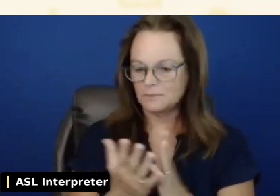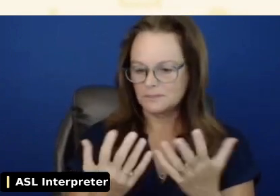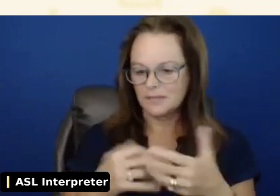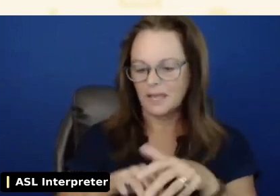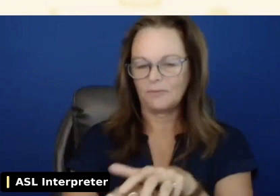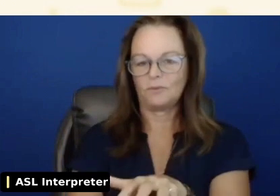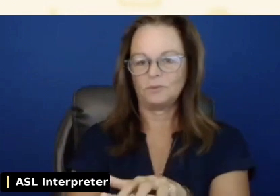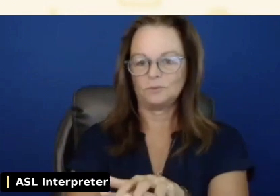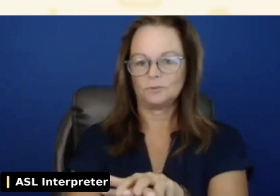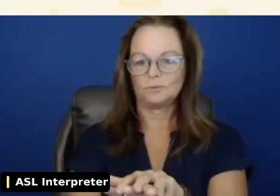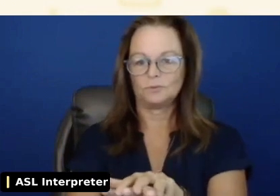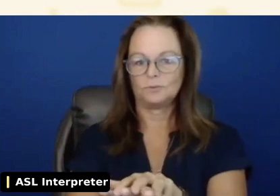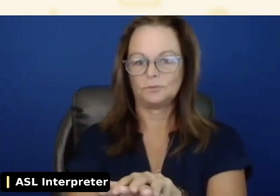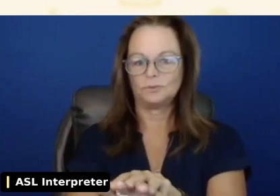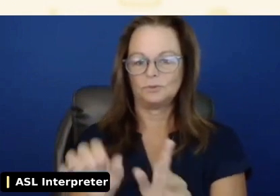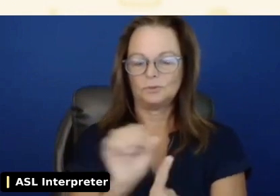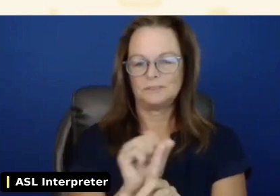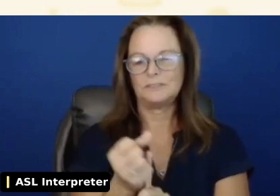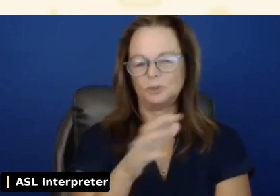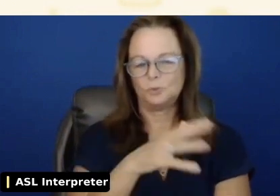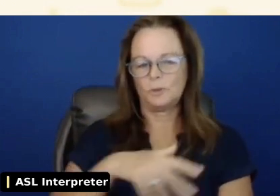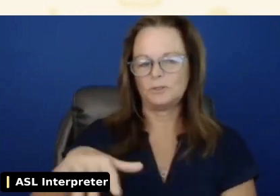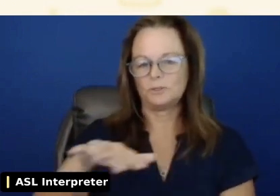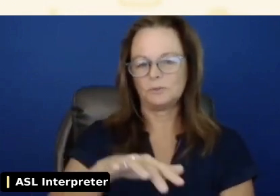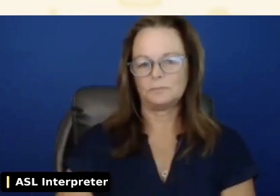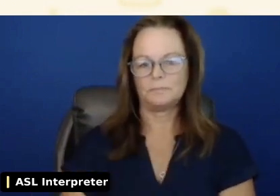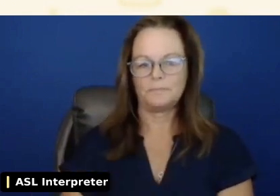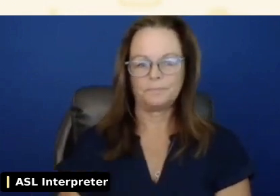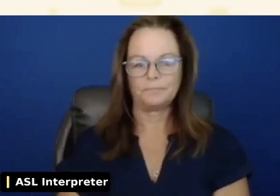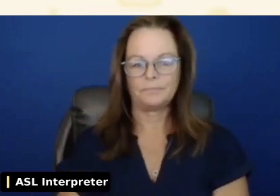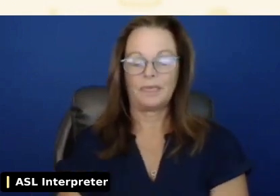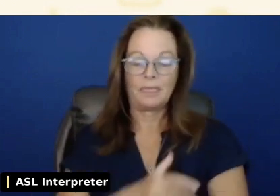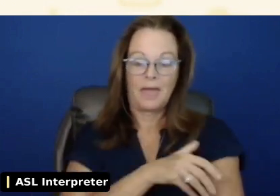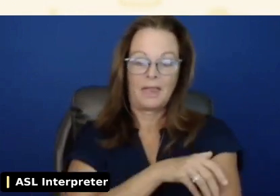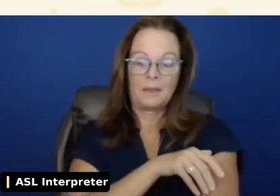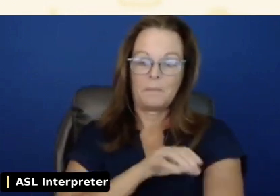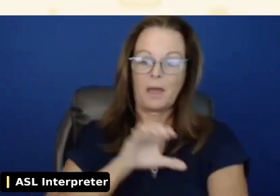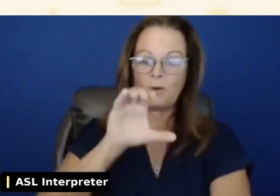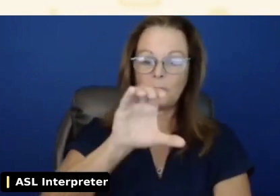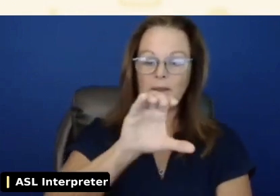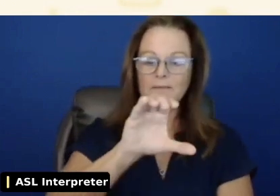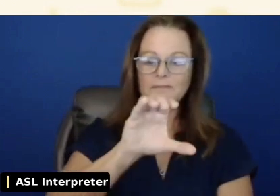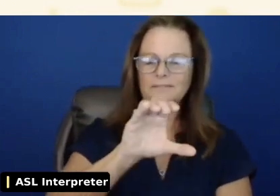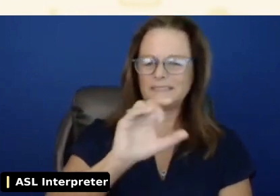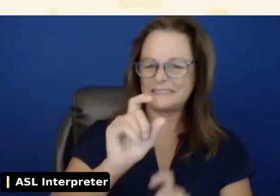Empowerment isn't just a gift we offer; it's a space we create,